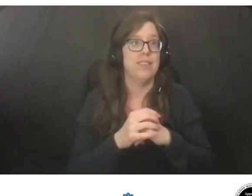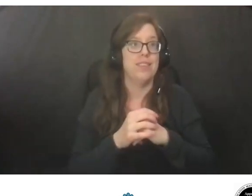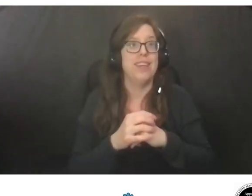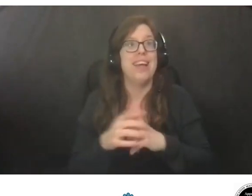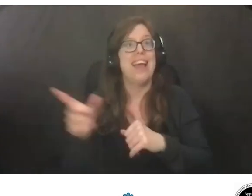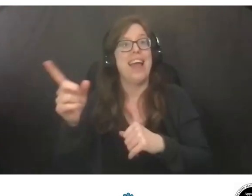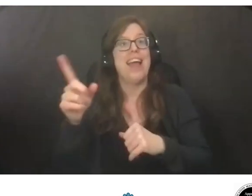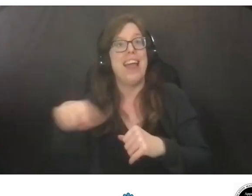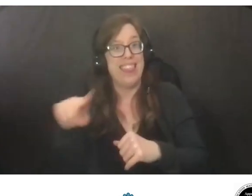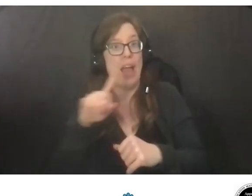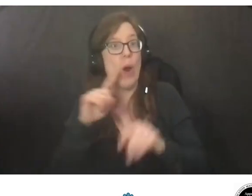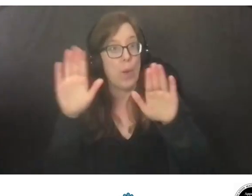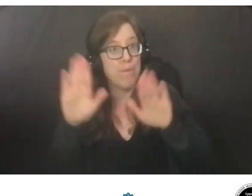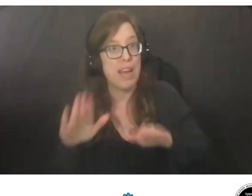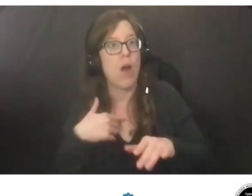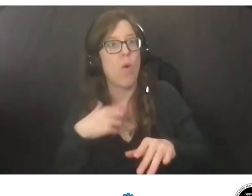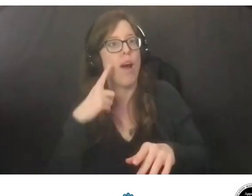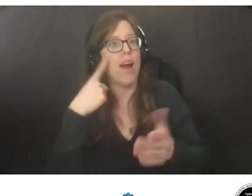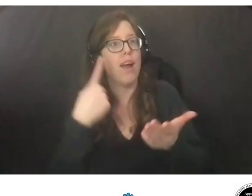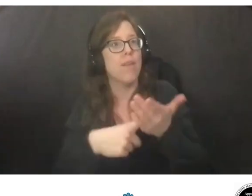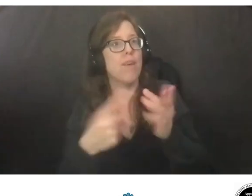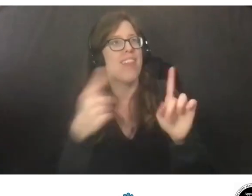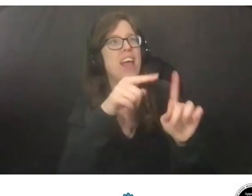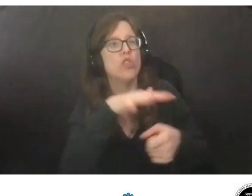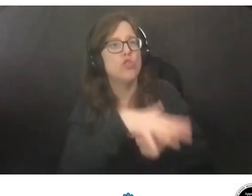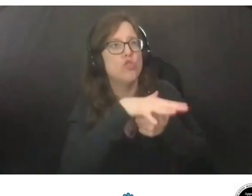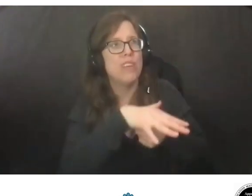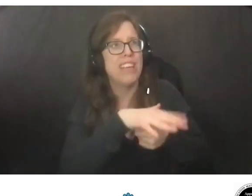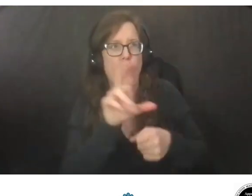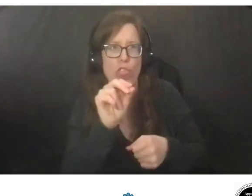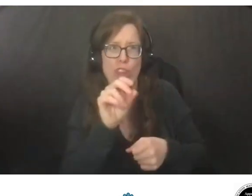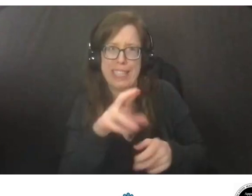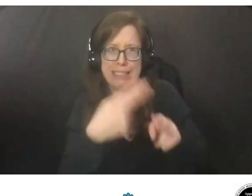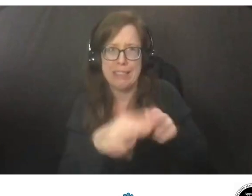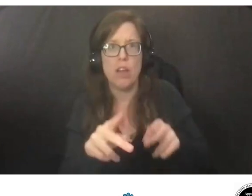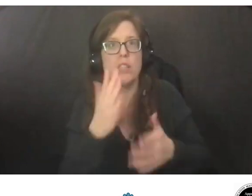Kaycee: They are amazing. And I forgot to go back to that stress question like, in 30 seconds somebody asked,